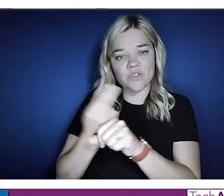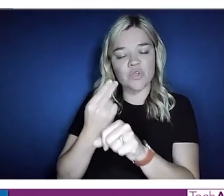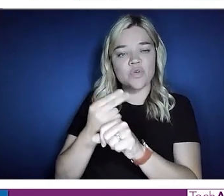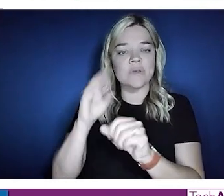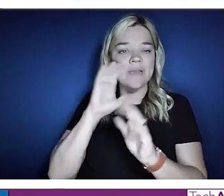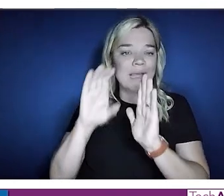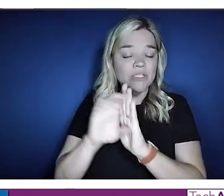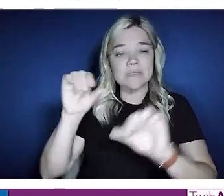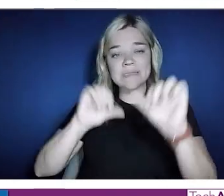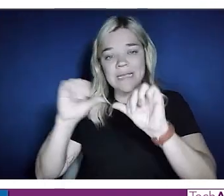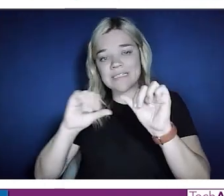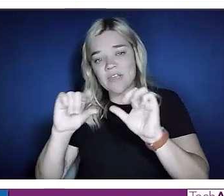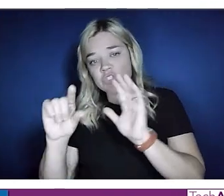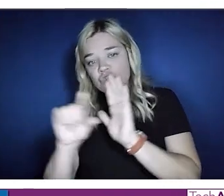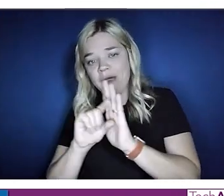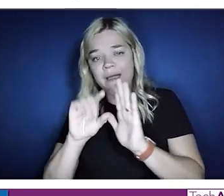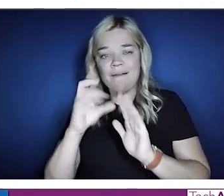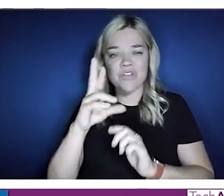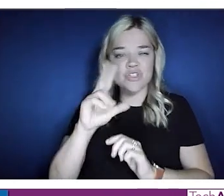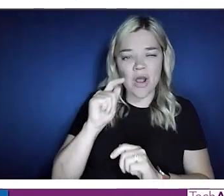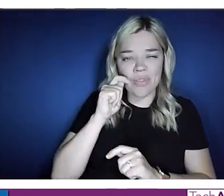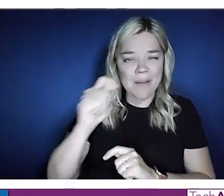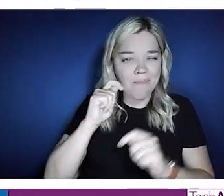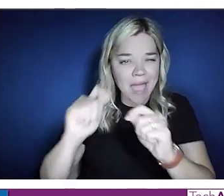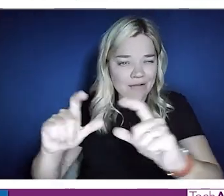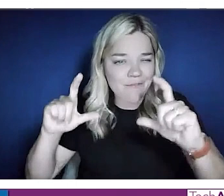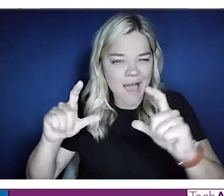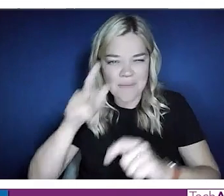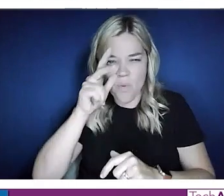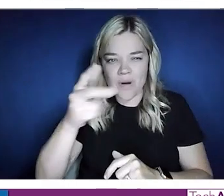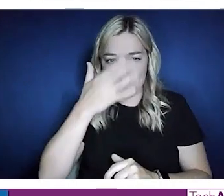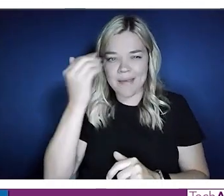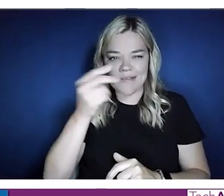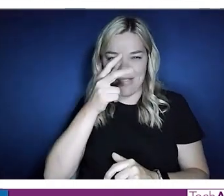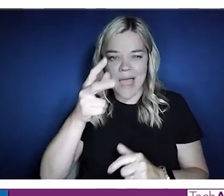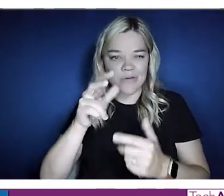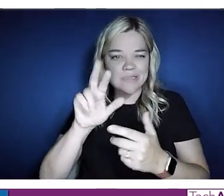et cetera, that magnify poorly due to low resolution? Is there any way to kind of retroactively